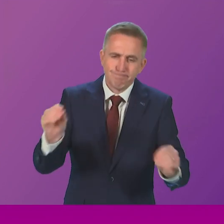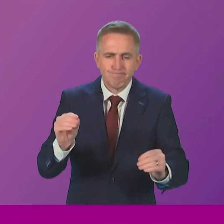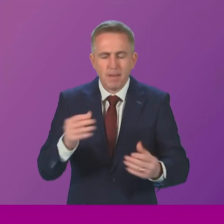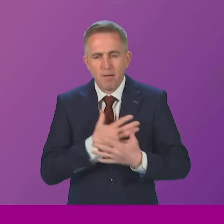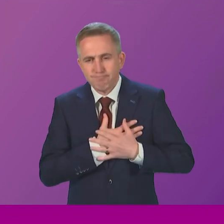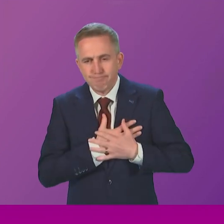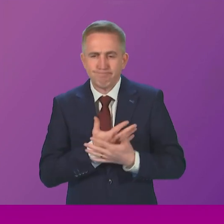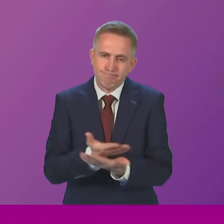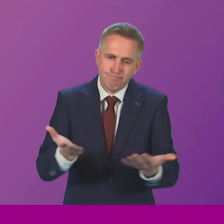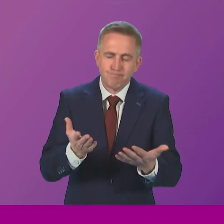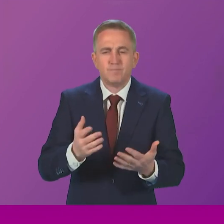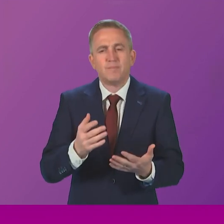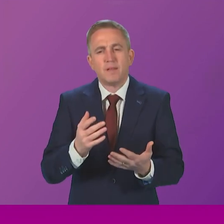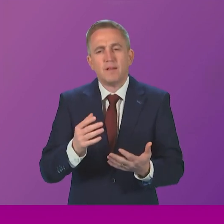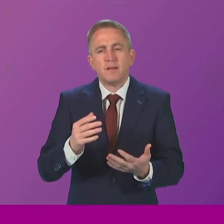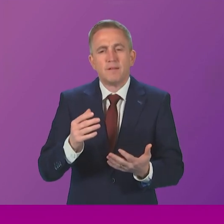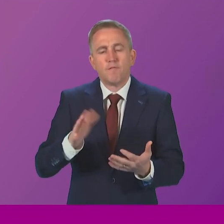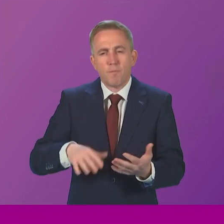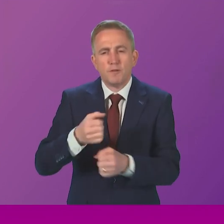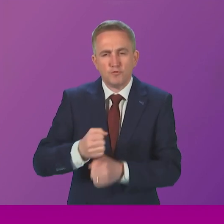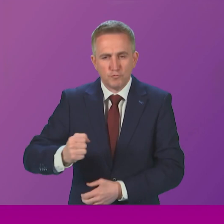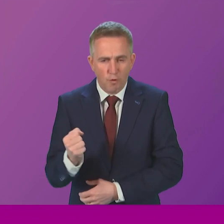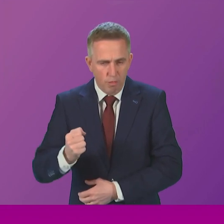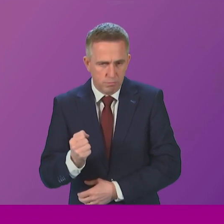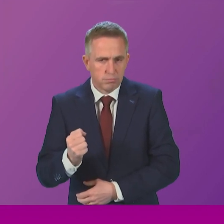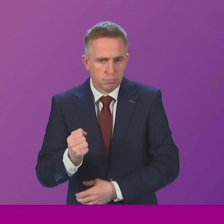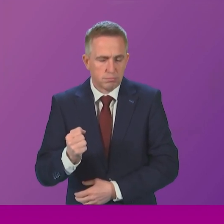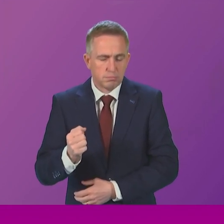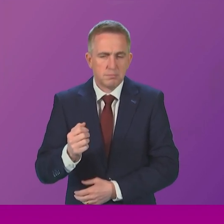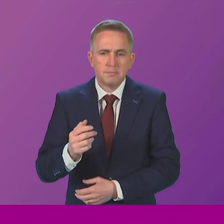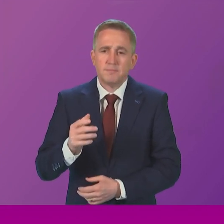and assure Parliament that, the length and breadth of this nation,